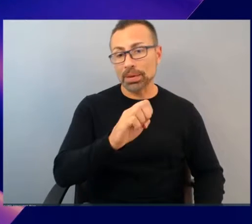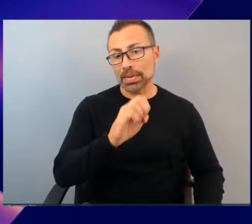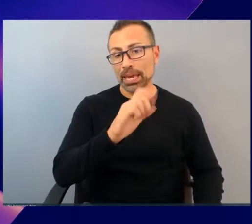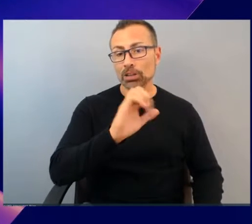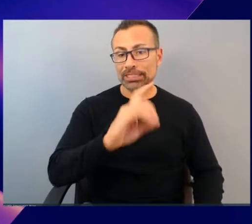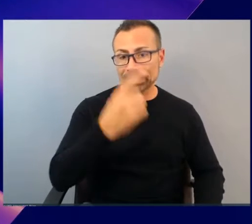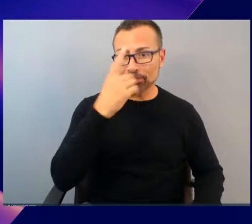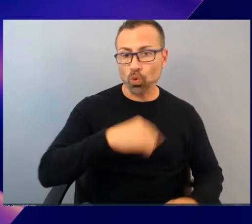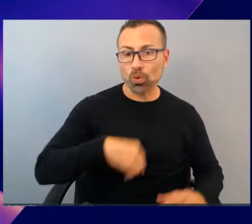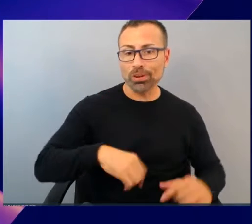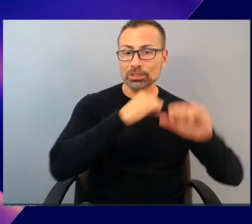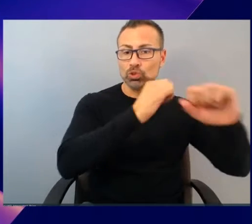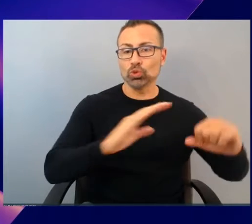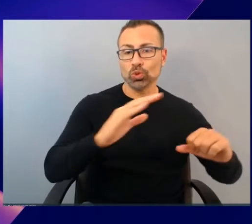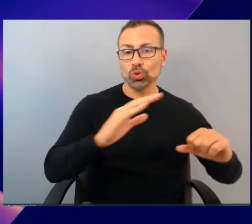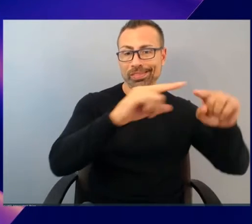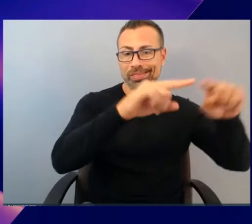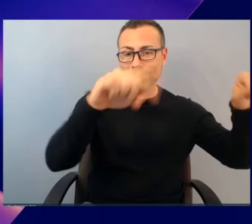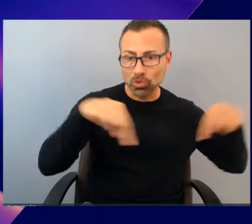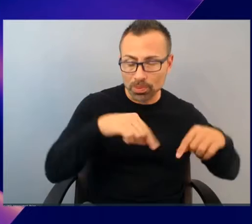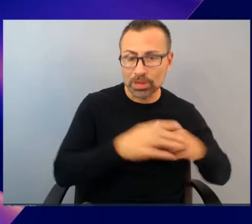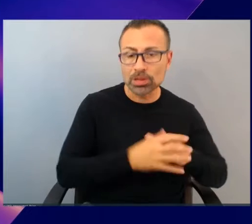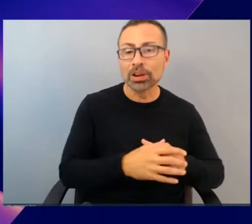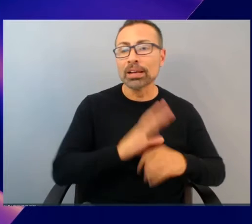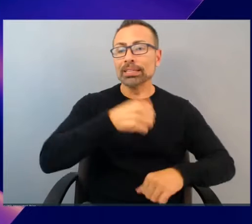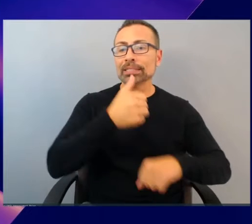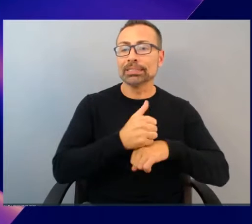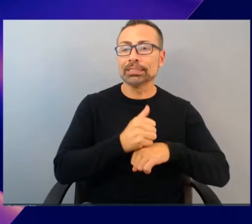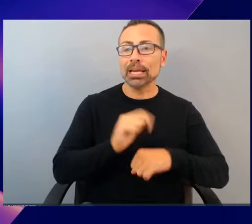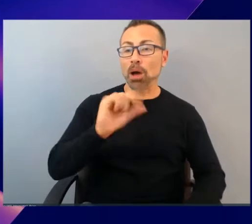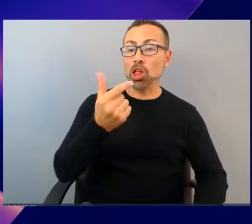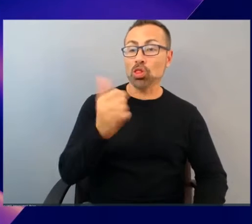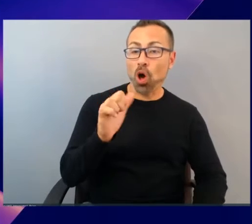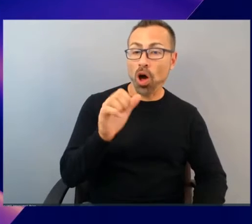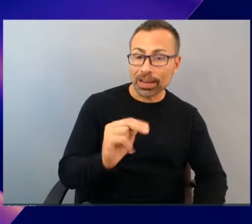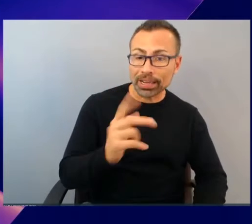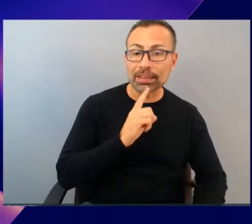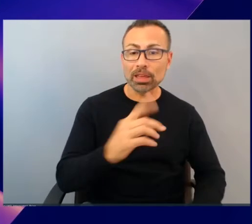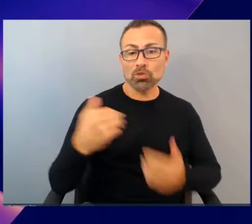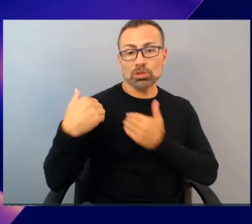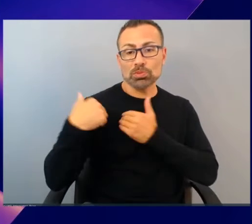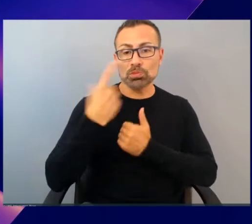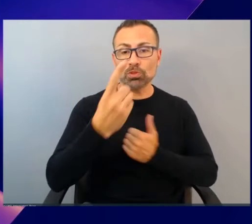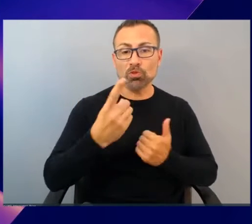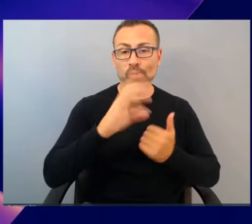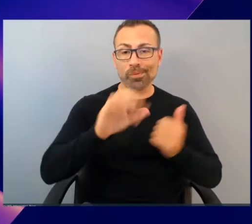and they're responsible for backing up critical data. But if a customer has a security event in any of these spaces,